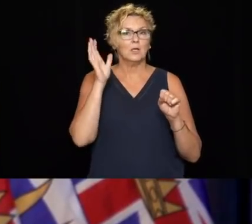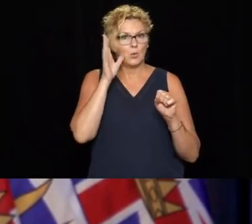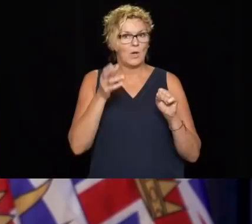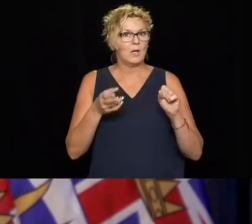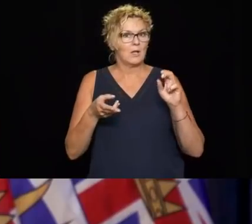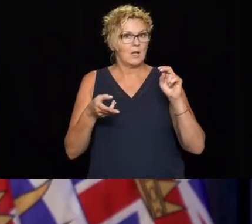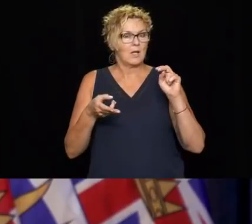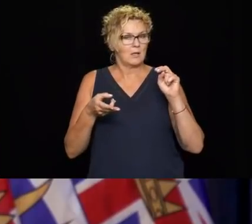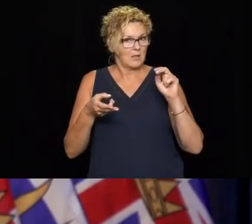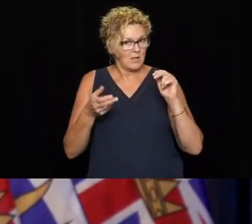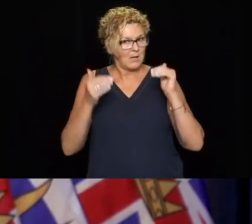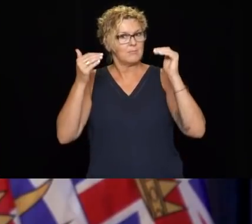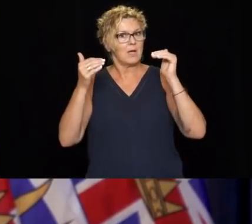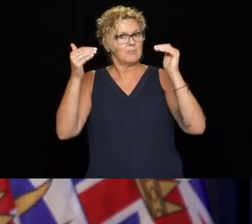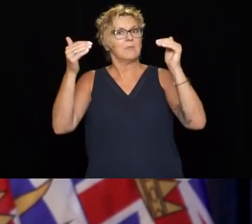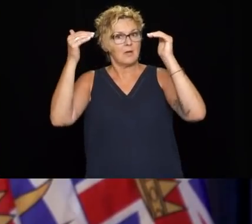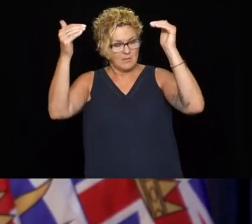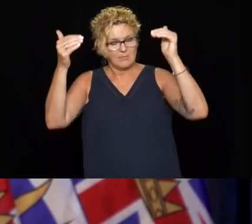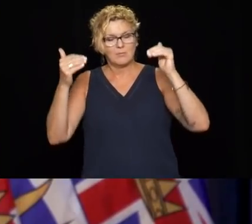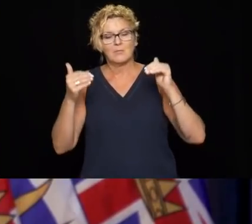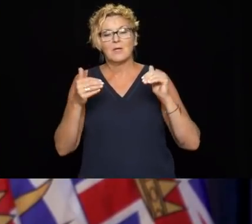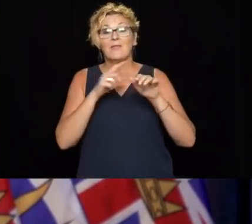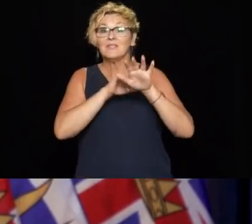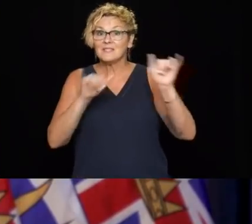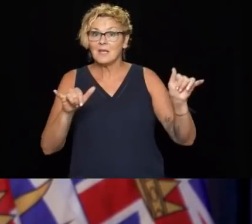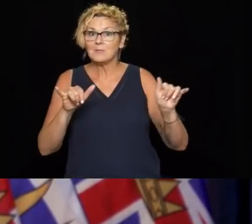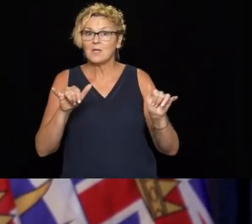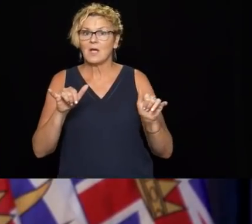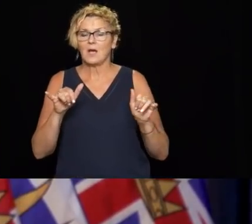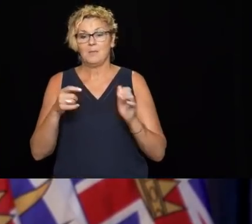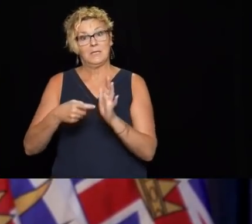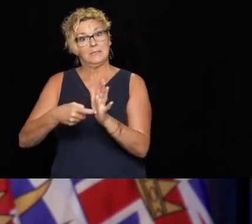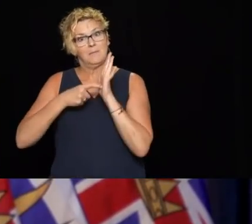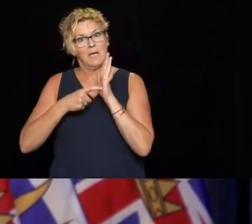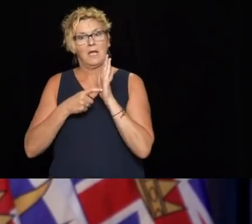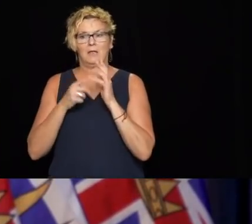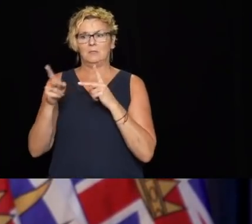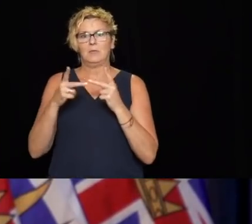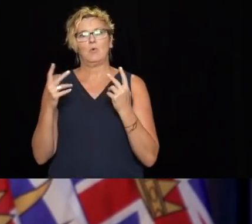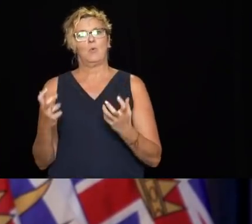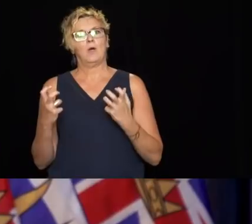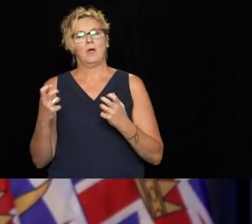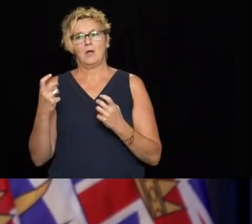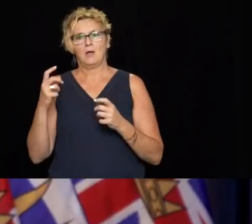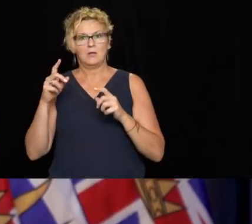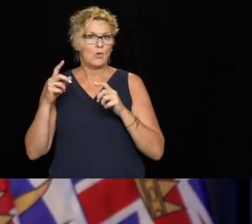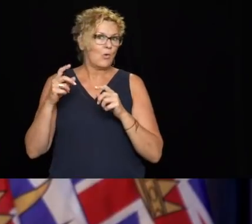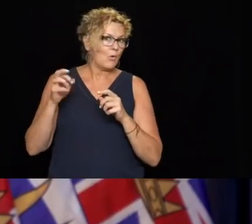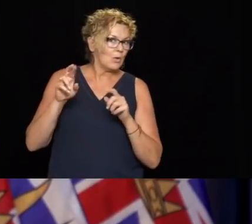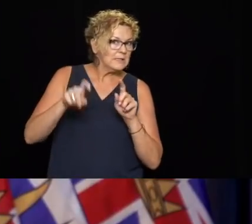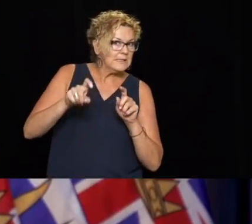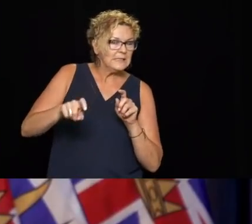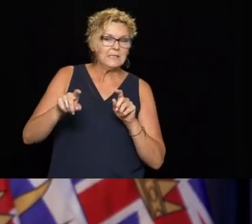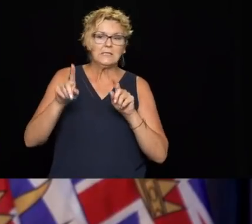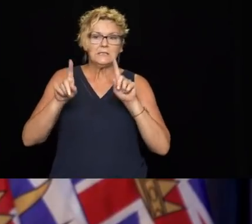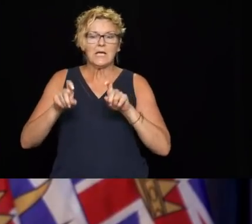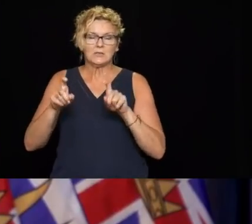investigating an outbreak or cluster, our capacity has gone up and we will continue to go up and we do expect the demand the need for